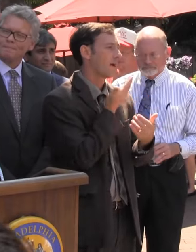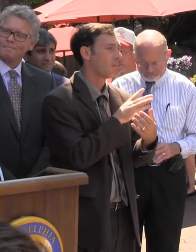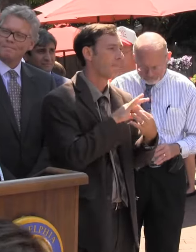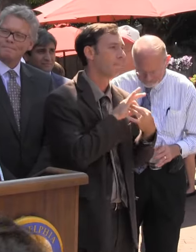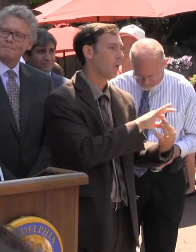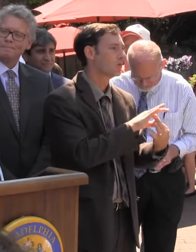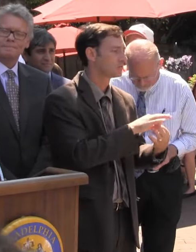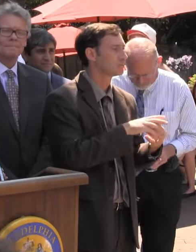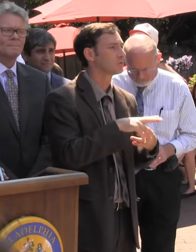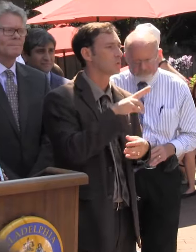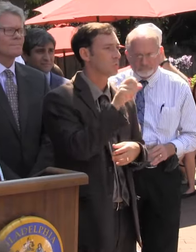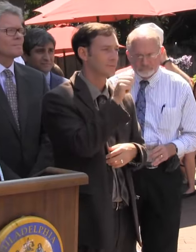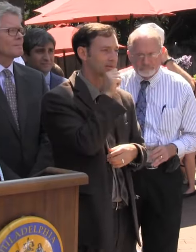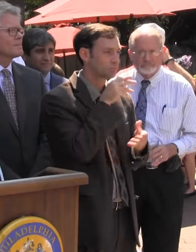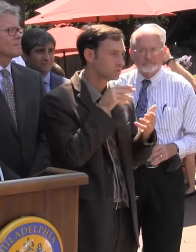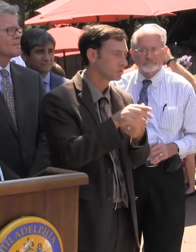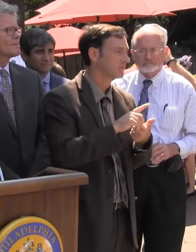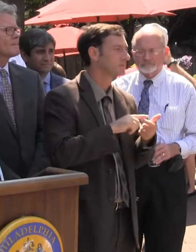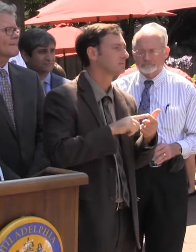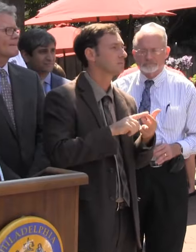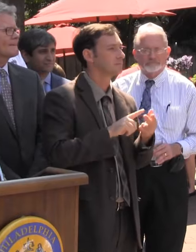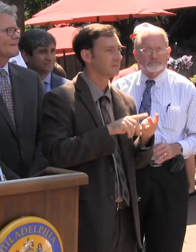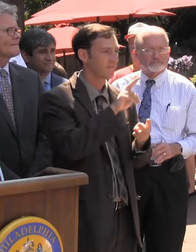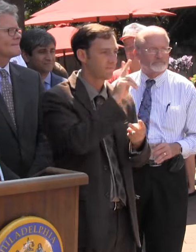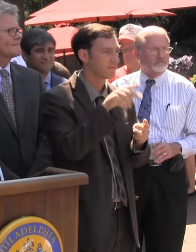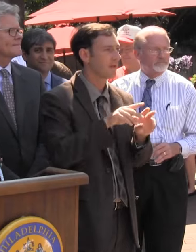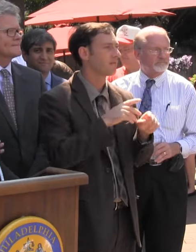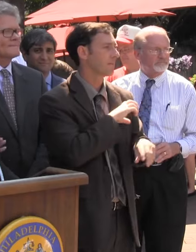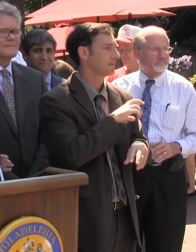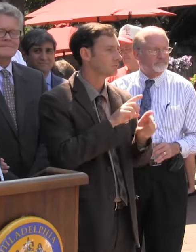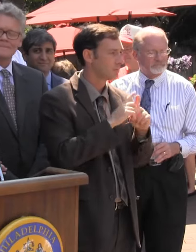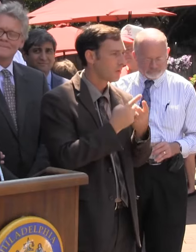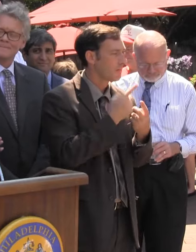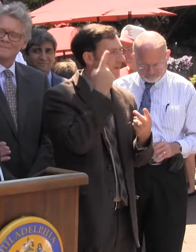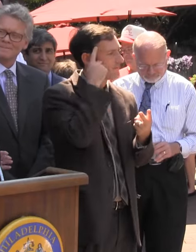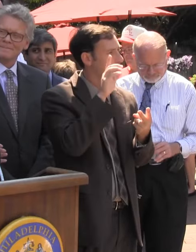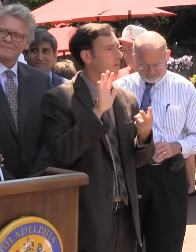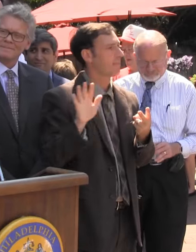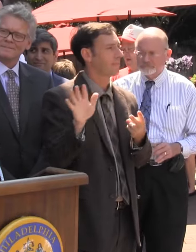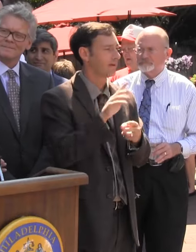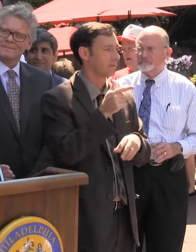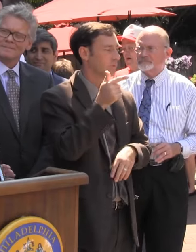including the US Secret Service and the Philadelphia Police Department for their twenty four seven